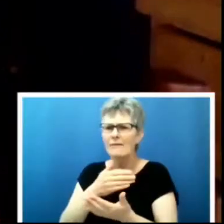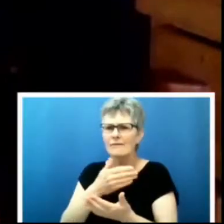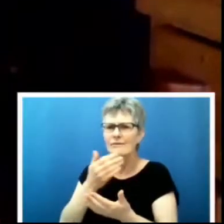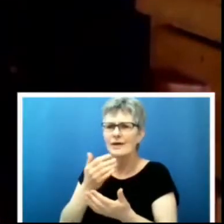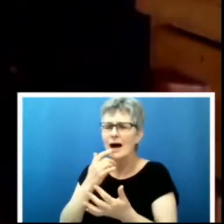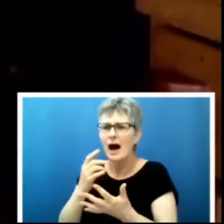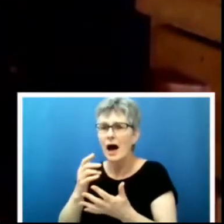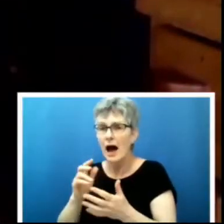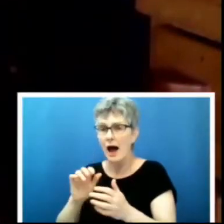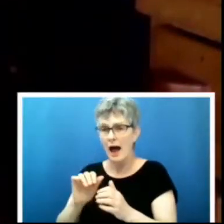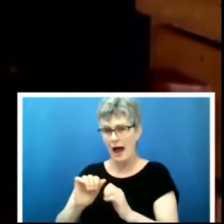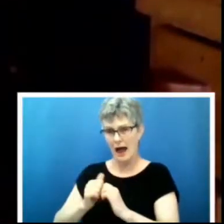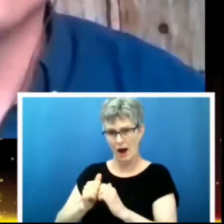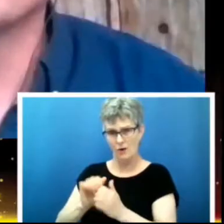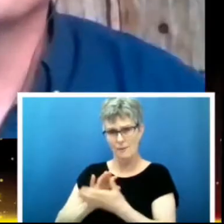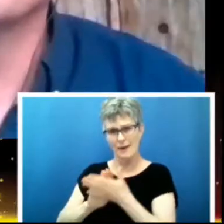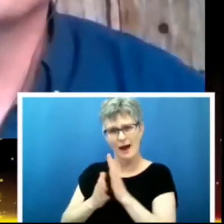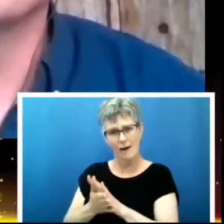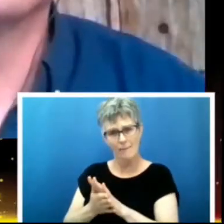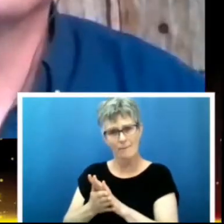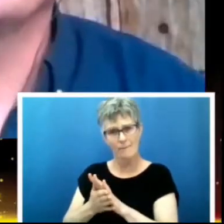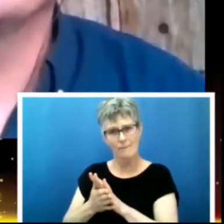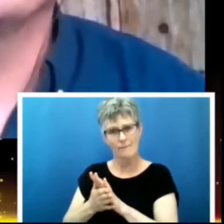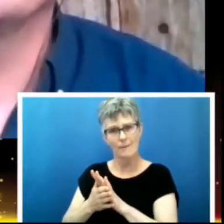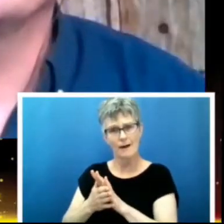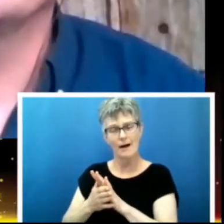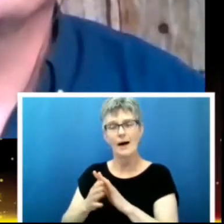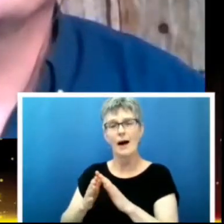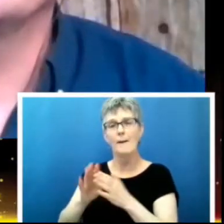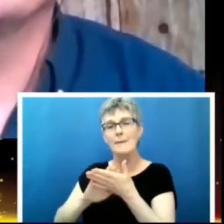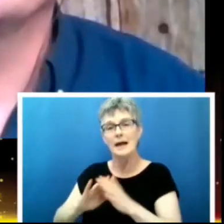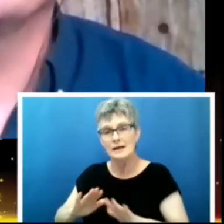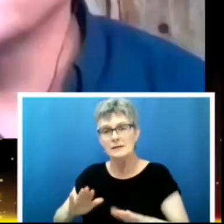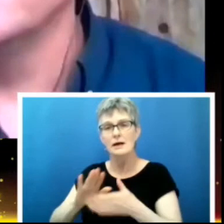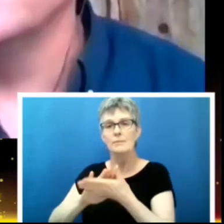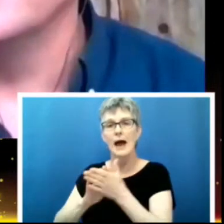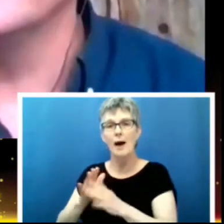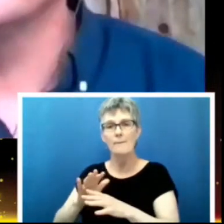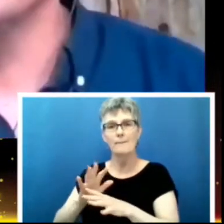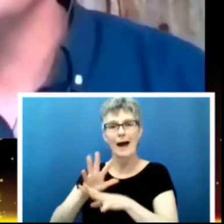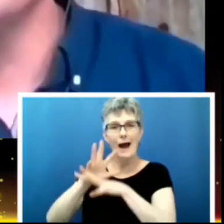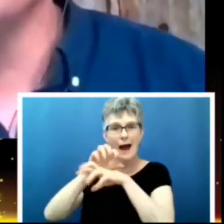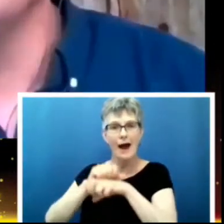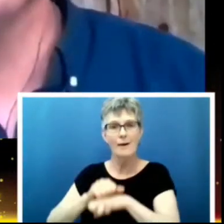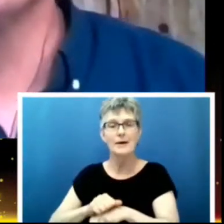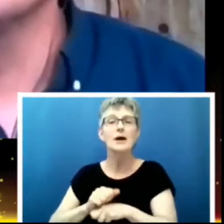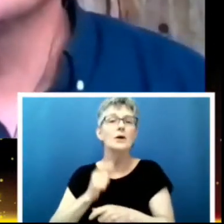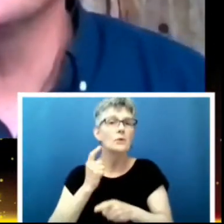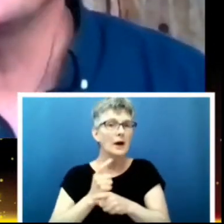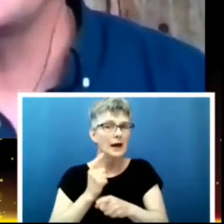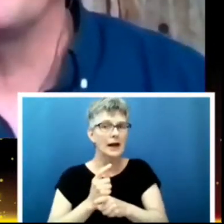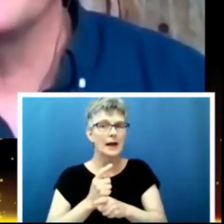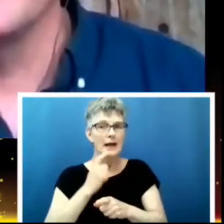Yes, how do you remind yourself to take these moments within the chaos, until you build this habit.